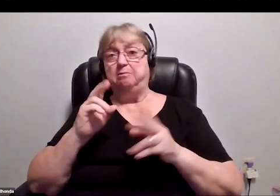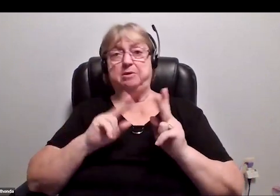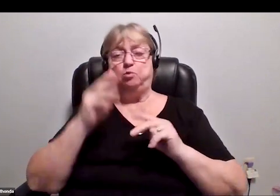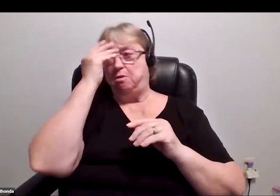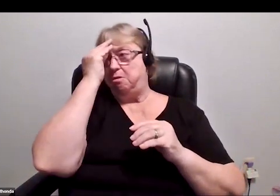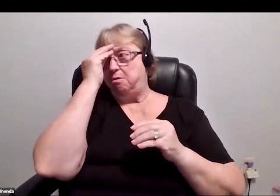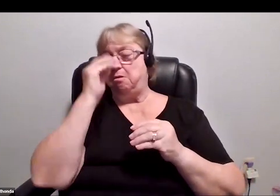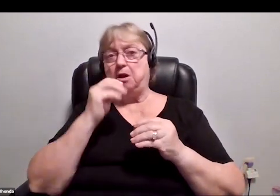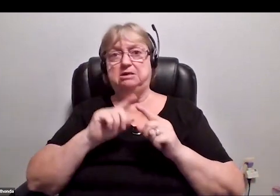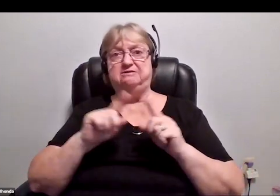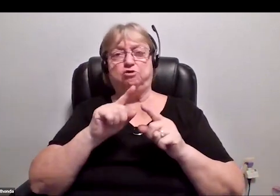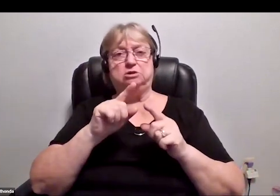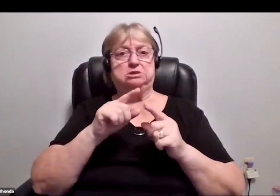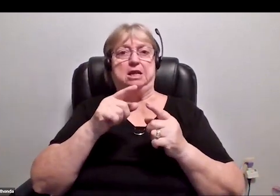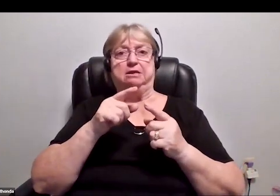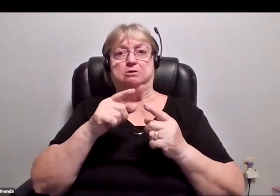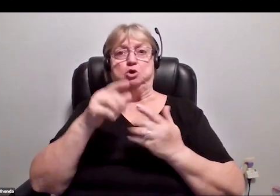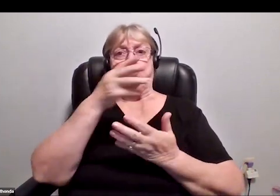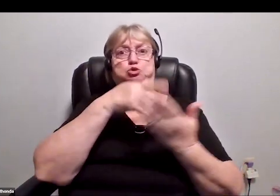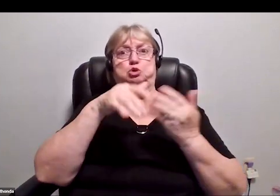and social positioning around thinking about